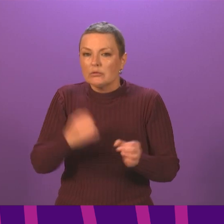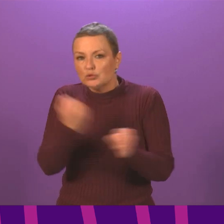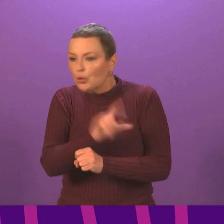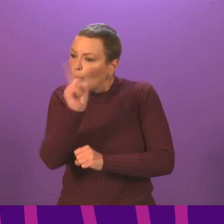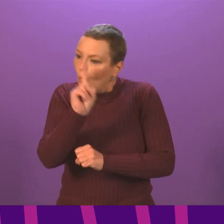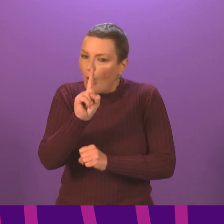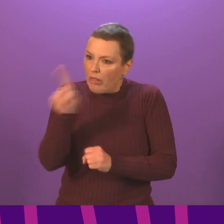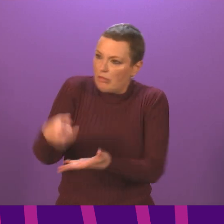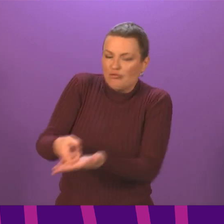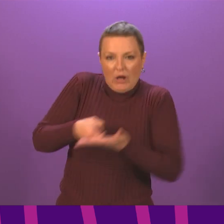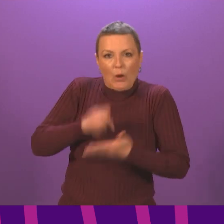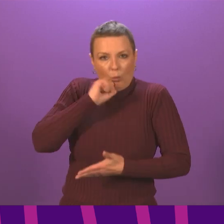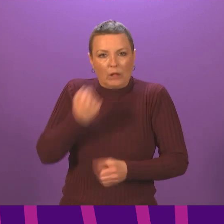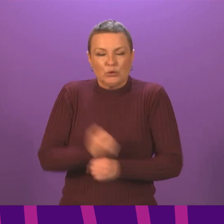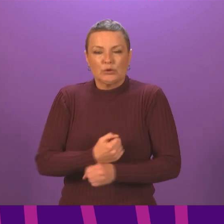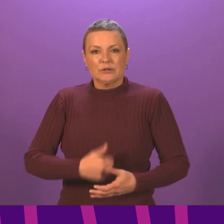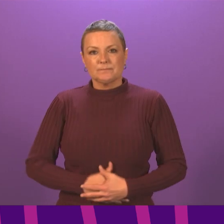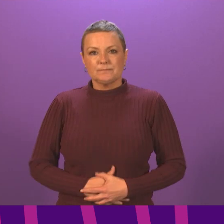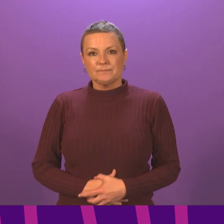steps to introduce whatever we are advised to do.